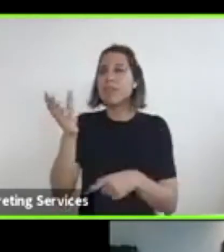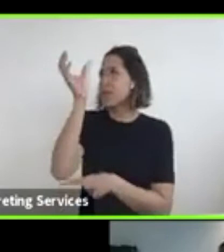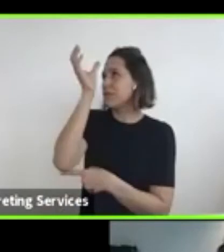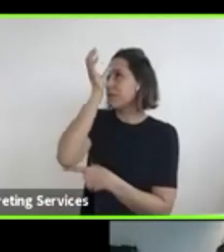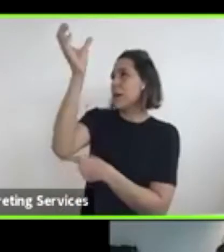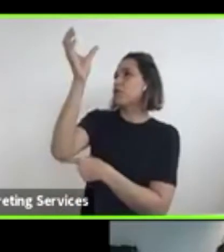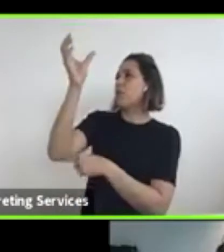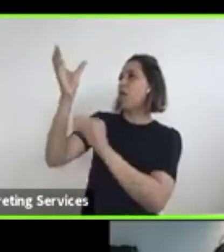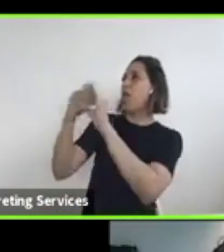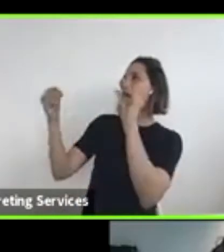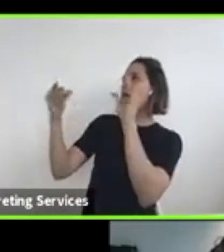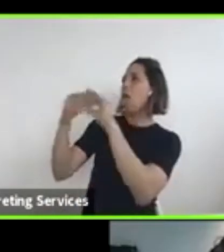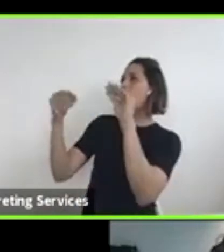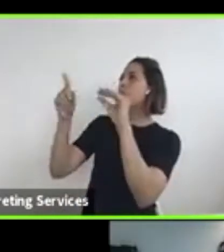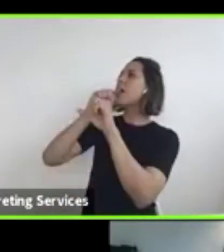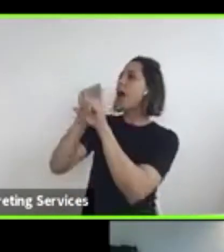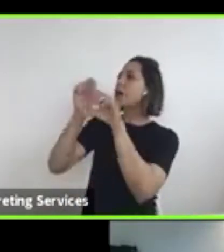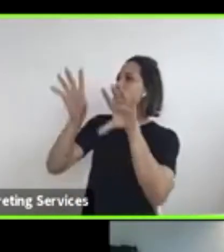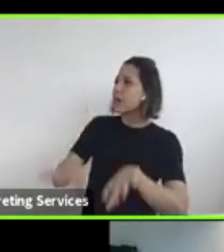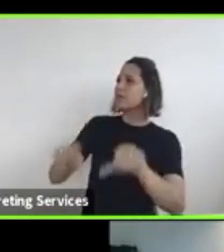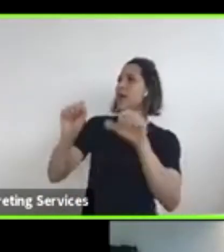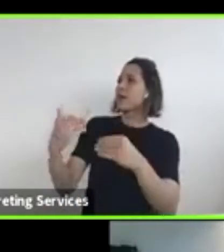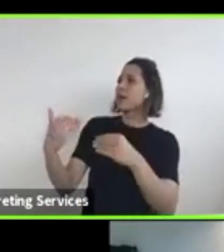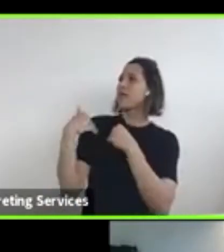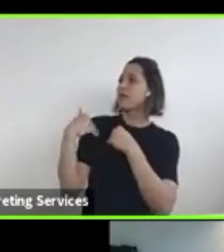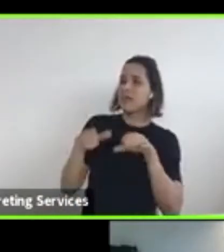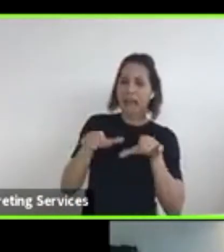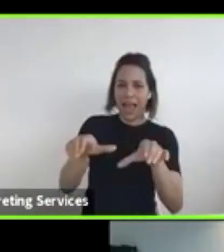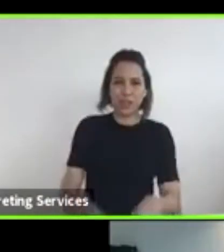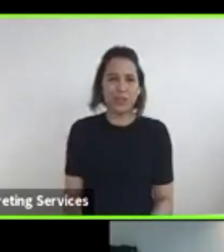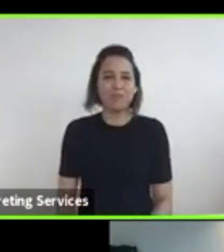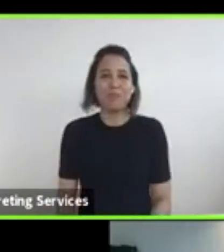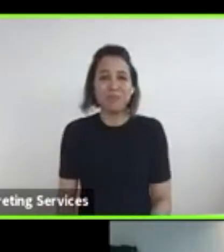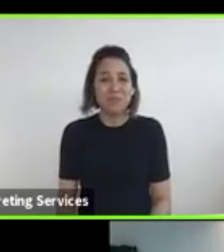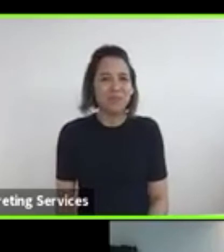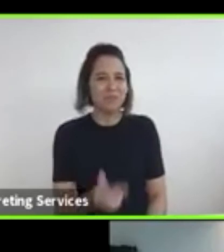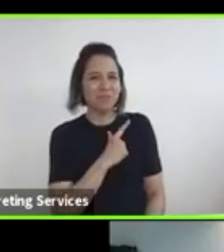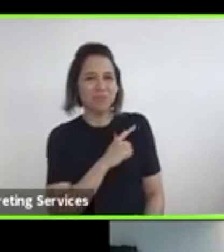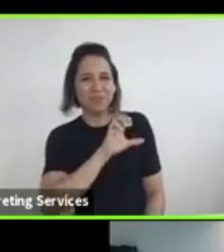(EMILY): I'M SO GLAD THAT YOU'RE MENTIONING CARE THAT YOU'RE CENTERING CARE.